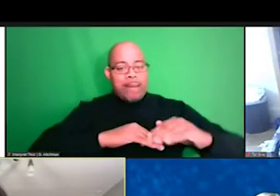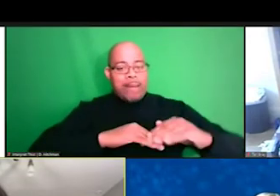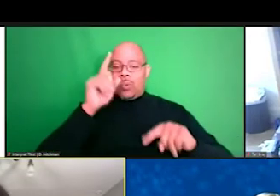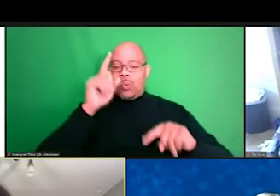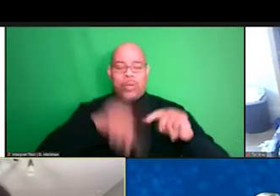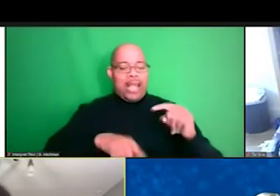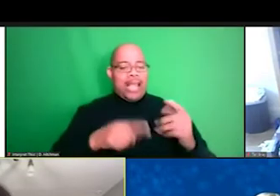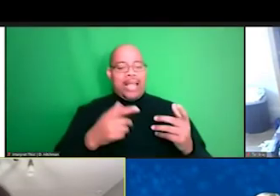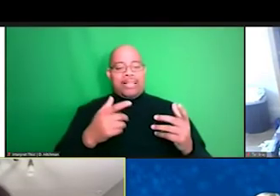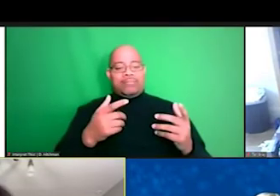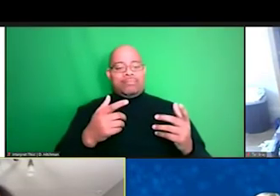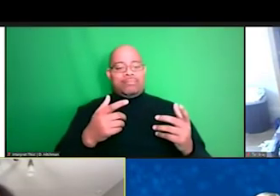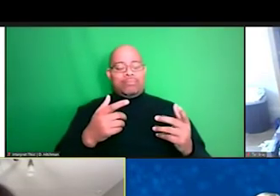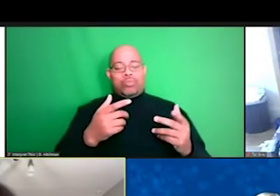know, shortchange it.